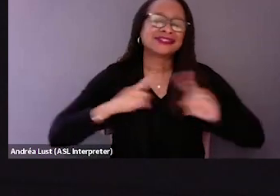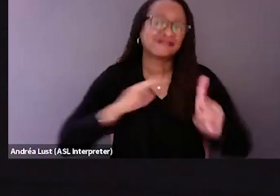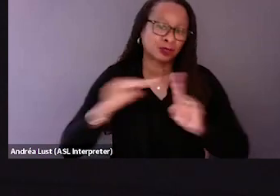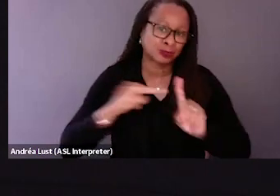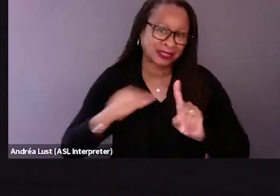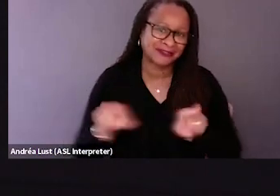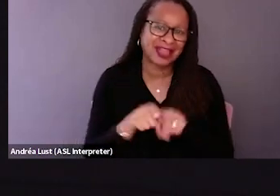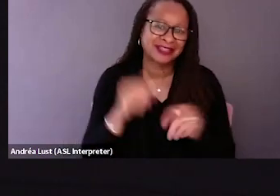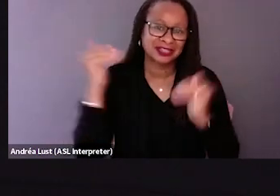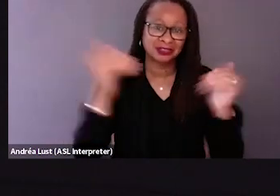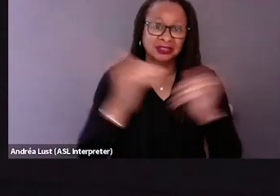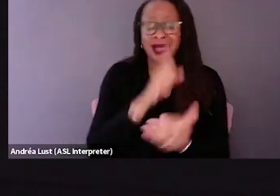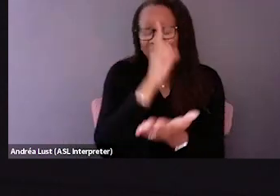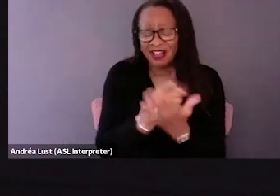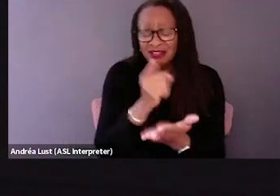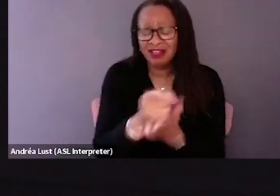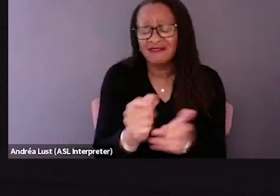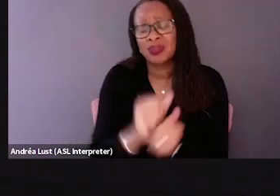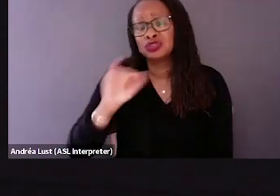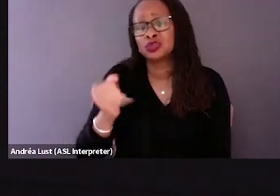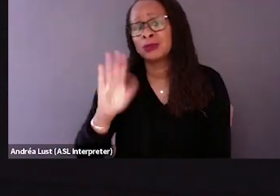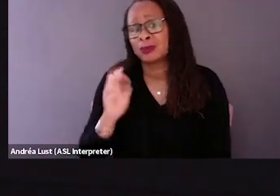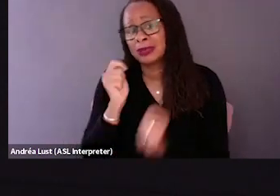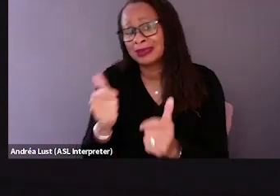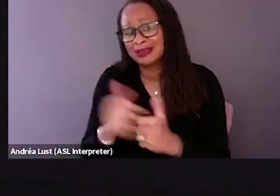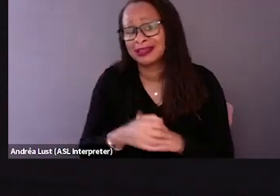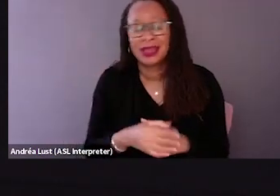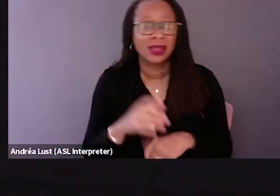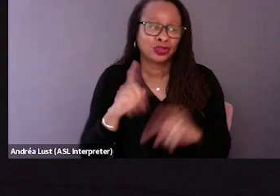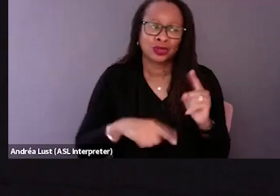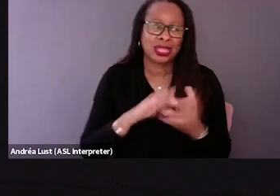I mean, I fell in love with Judy immediately, so you can't be objective when you meet Judy Blume.